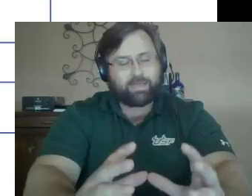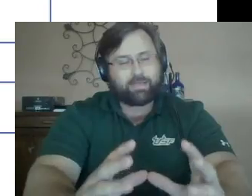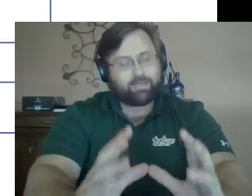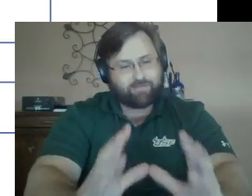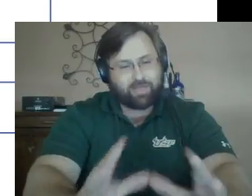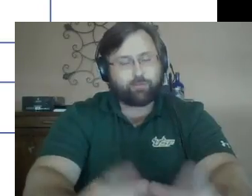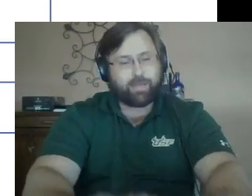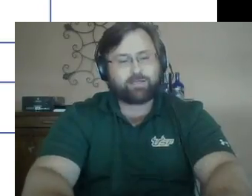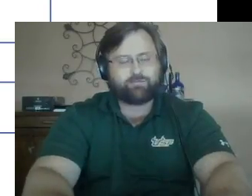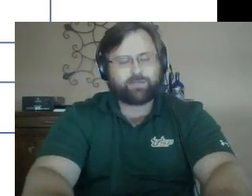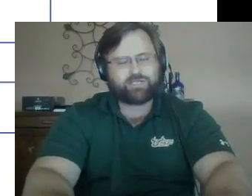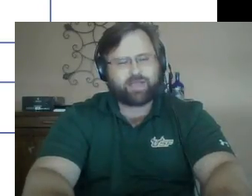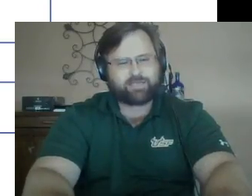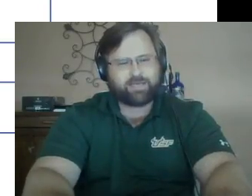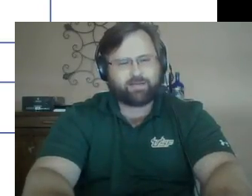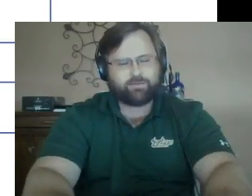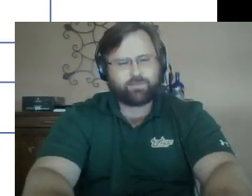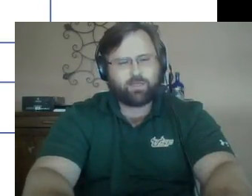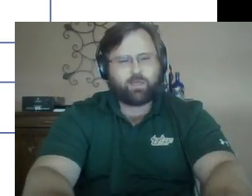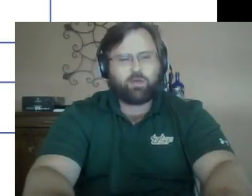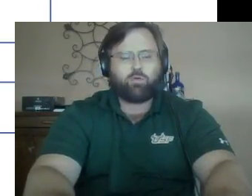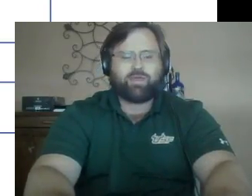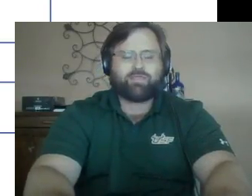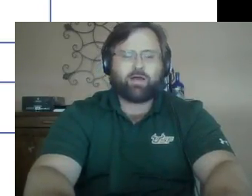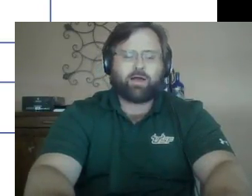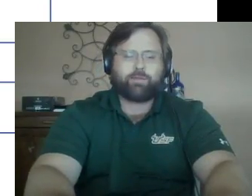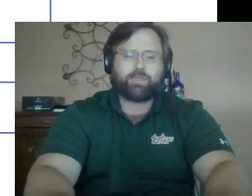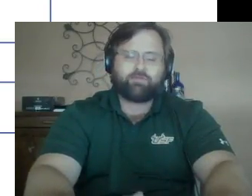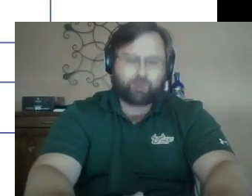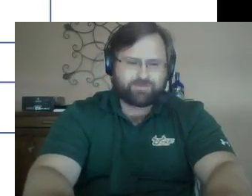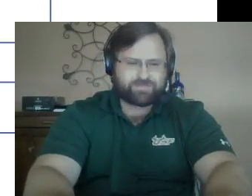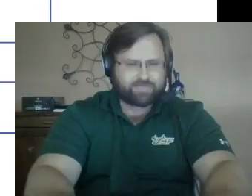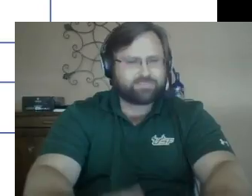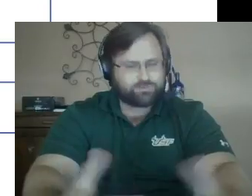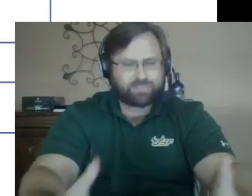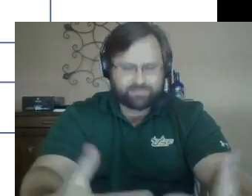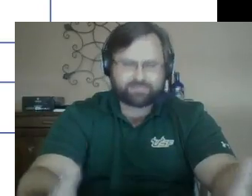conveying grammatical information in ASL with affirmative sentences or sentences